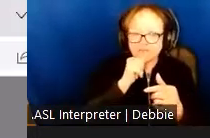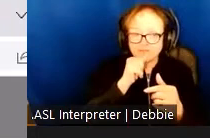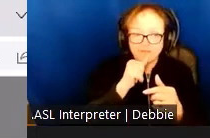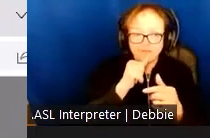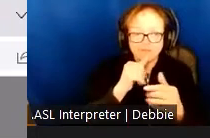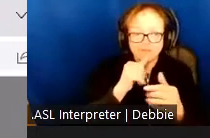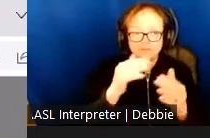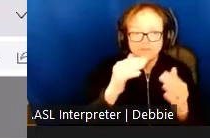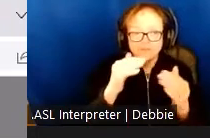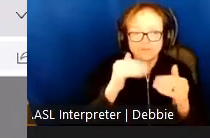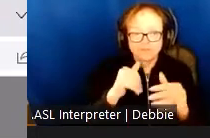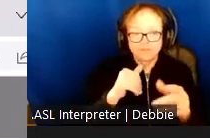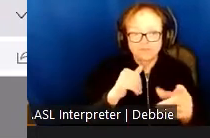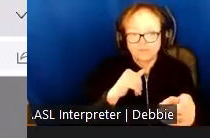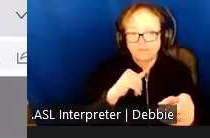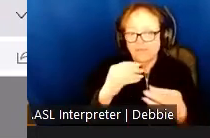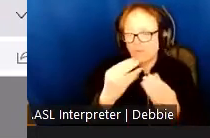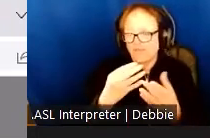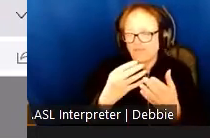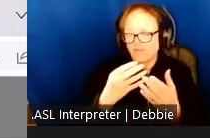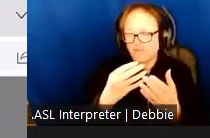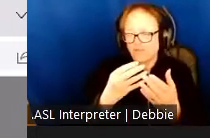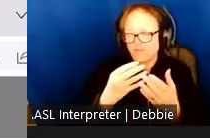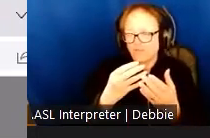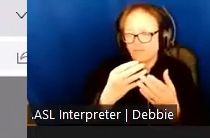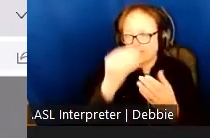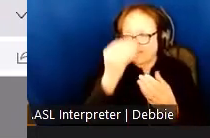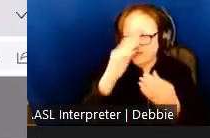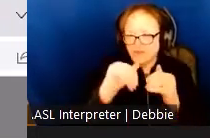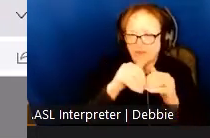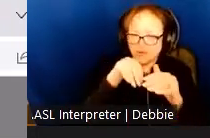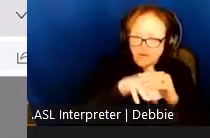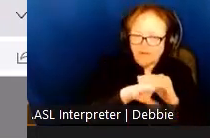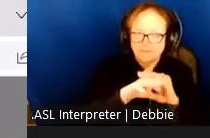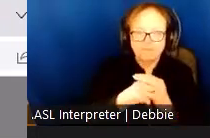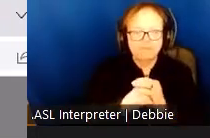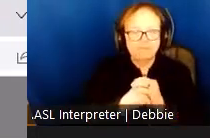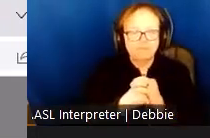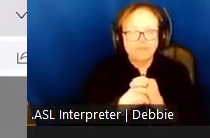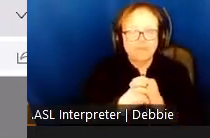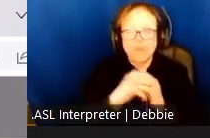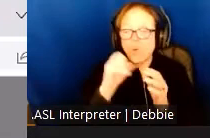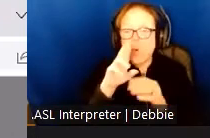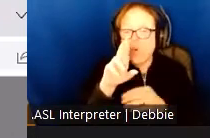regain access to your account. A link where you can reset your password will be sent to